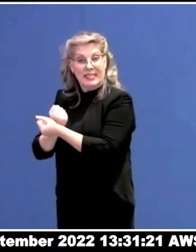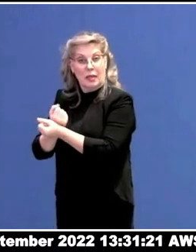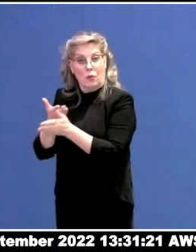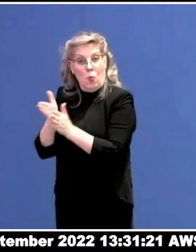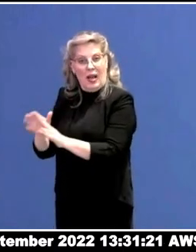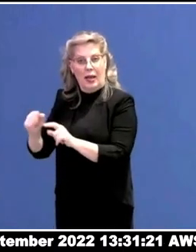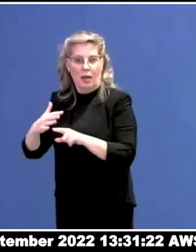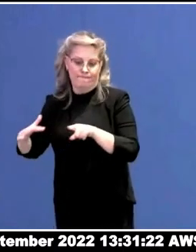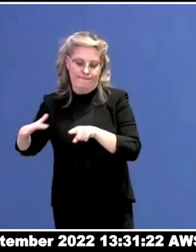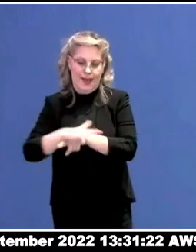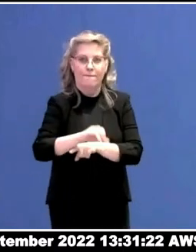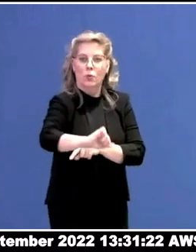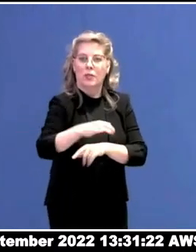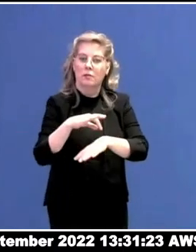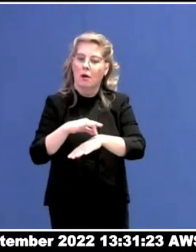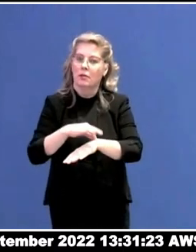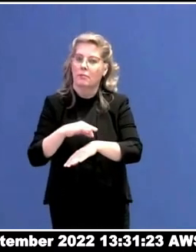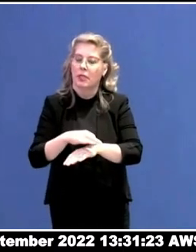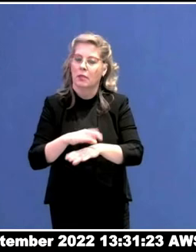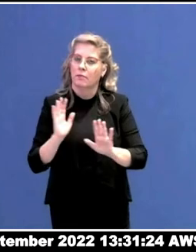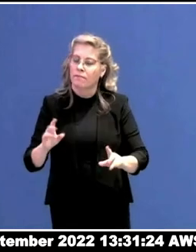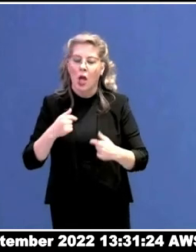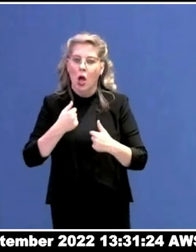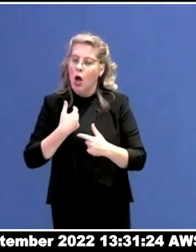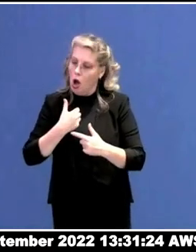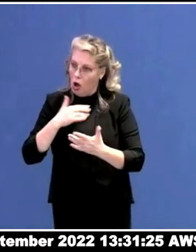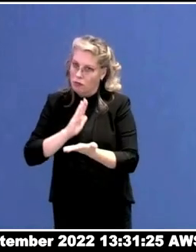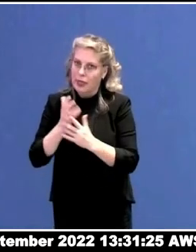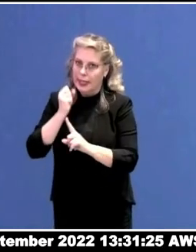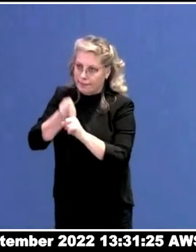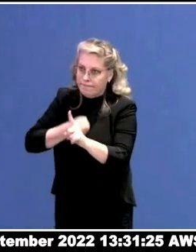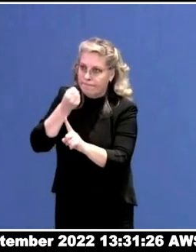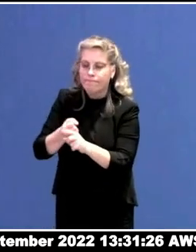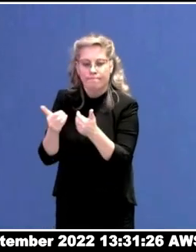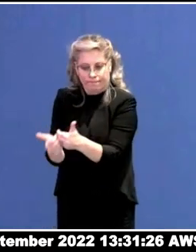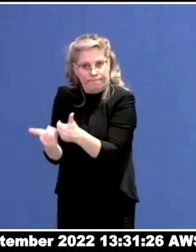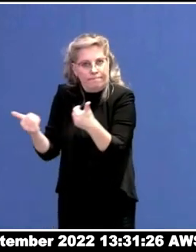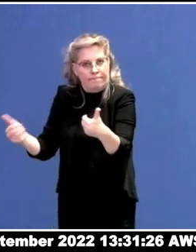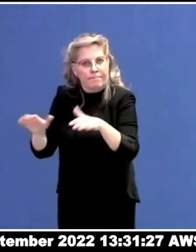independent disability services to be allowed in, for every disabled prisoner to